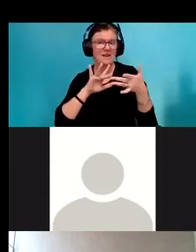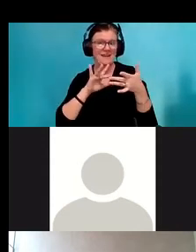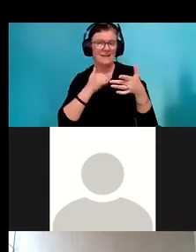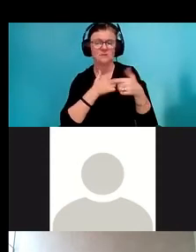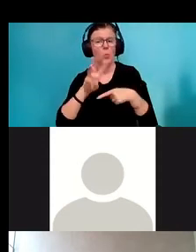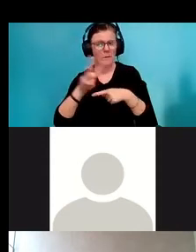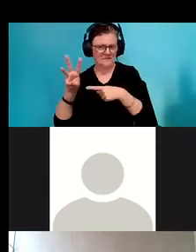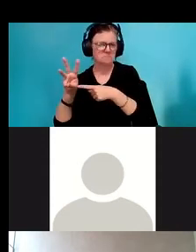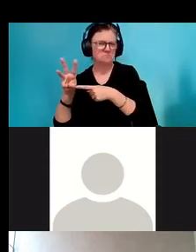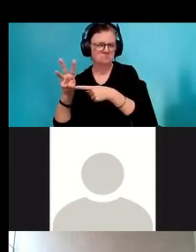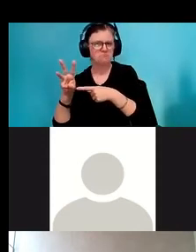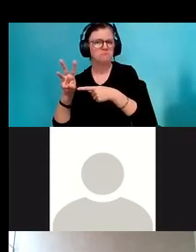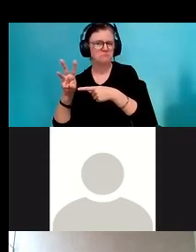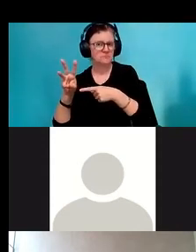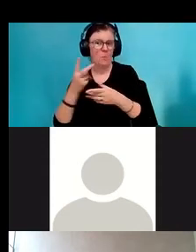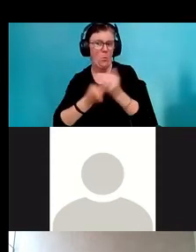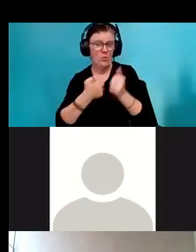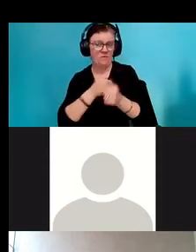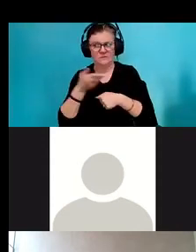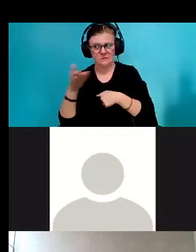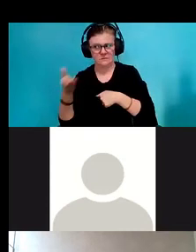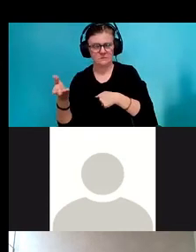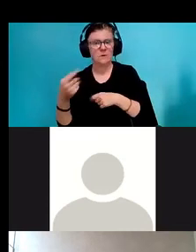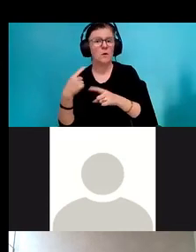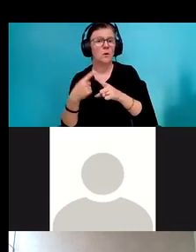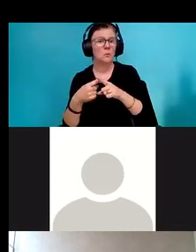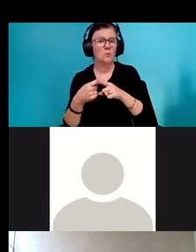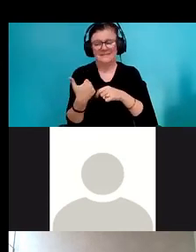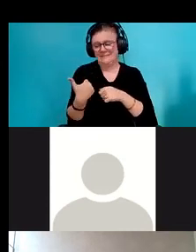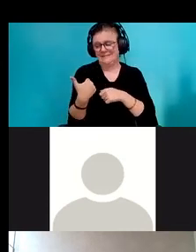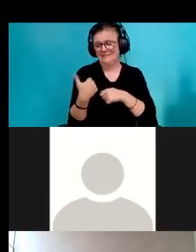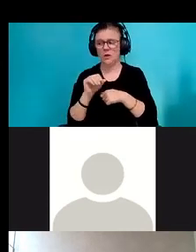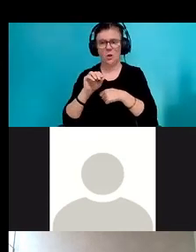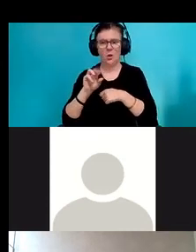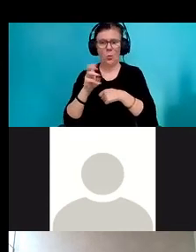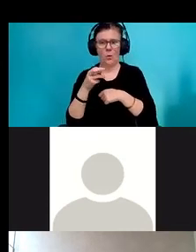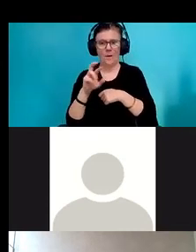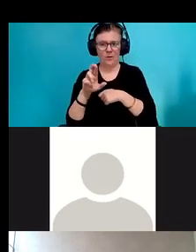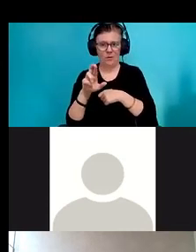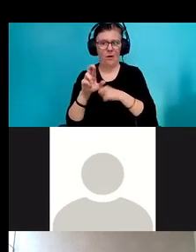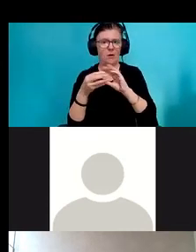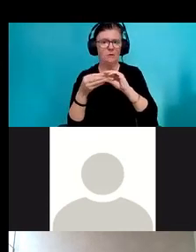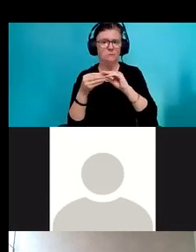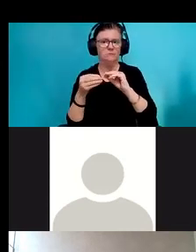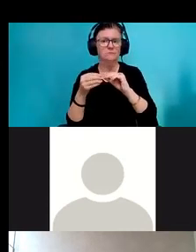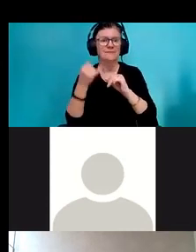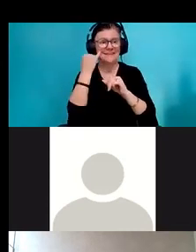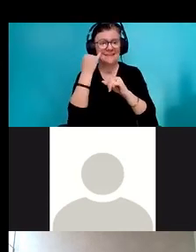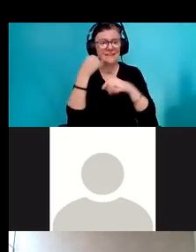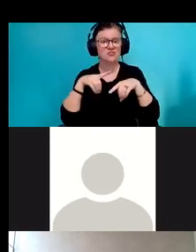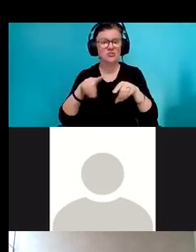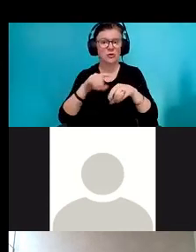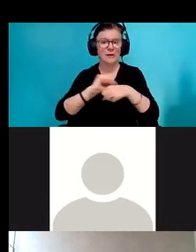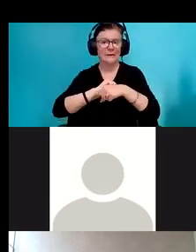as I mentioned. And there was a whole webinar about reporting in a pandemic, which was more of a Q&A,